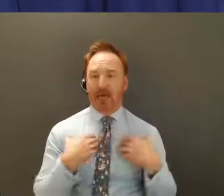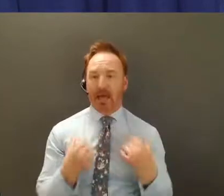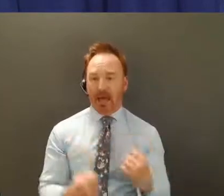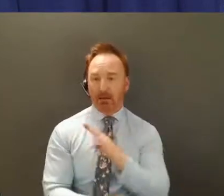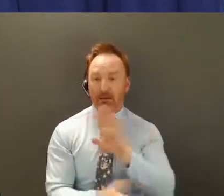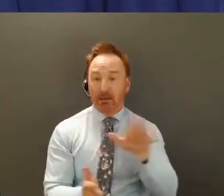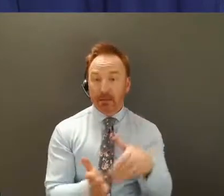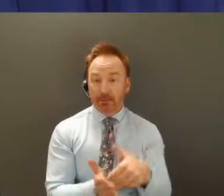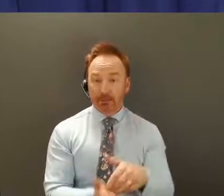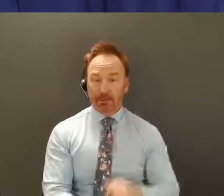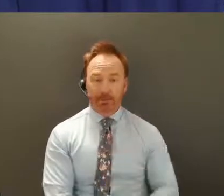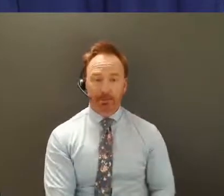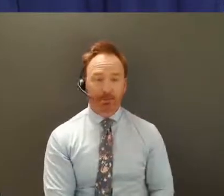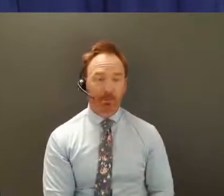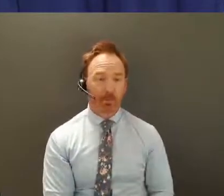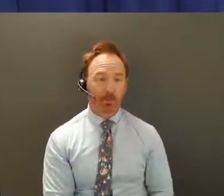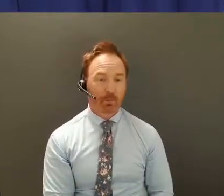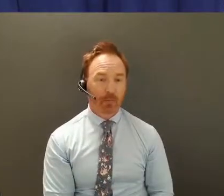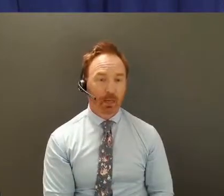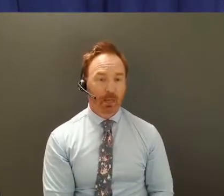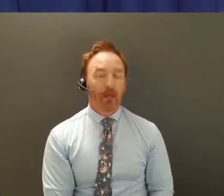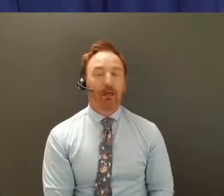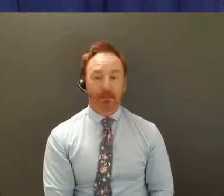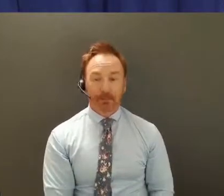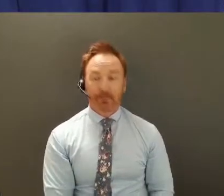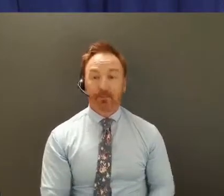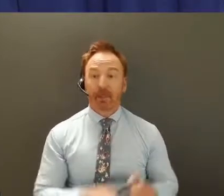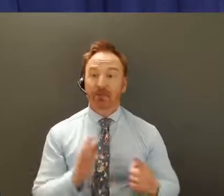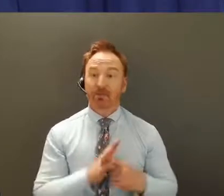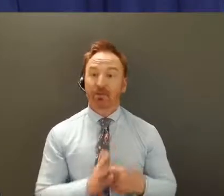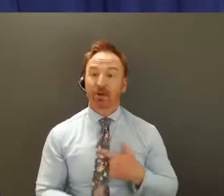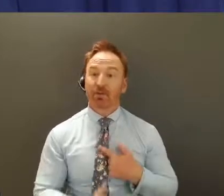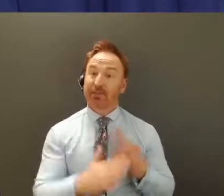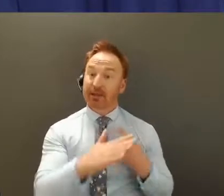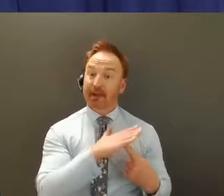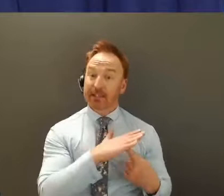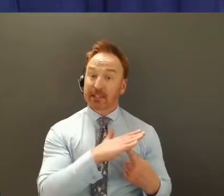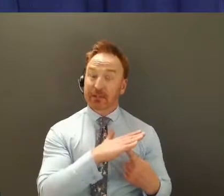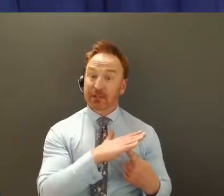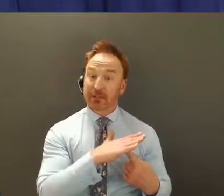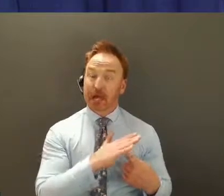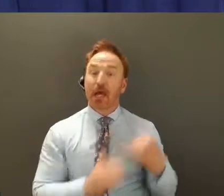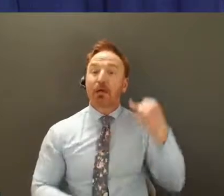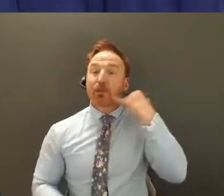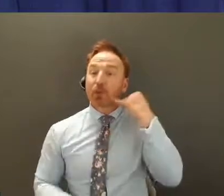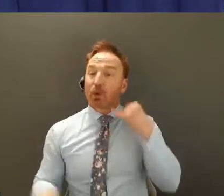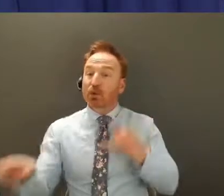or sniffles can be COVID-19. If there is one take away.